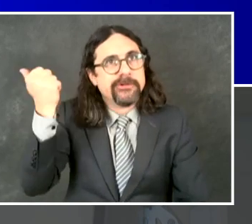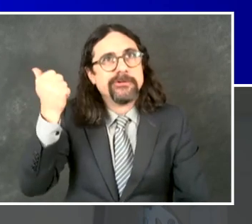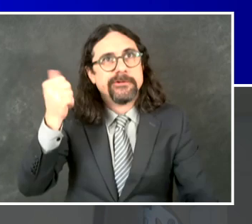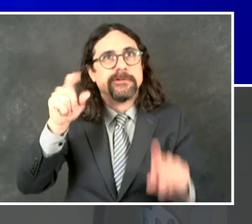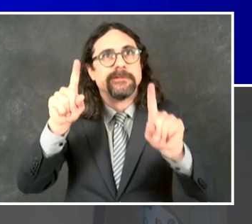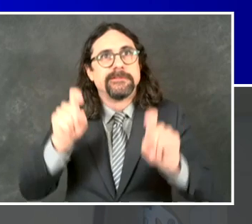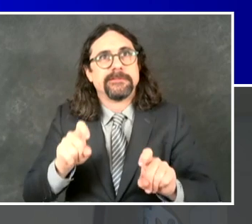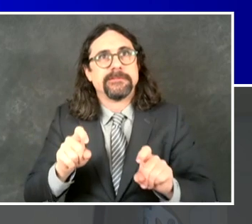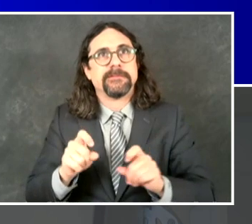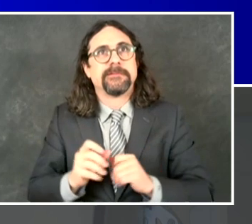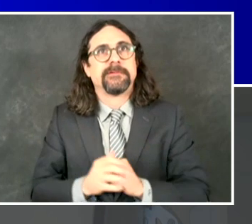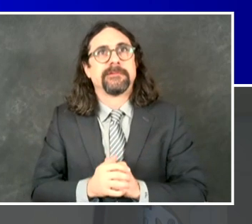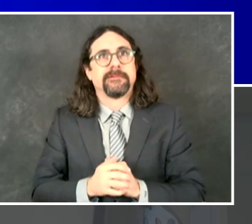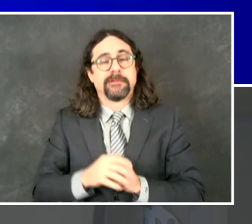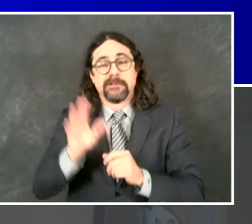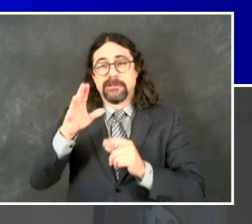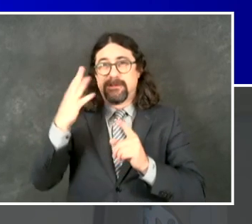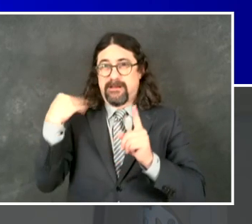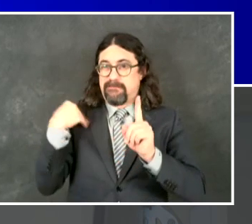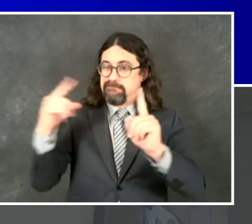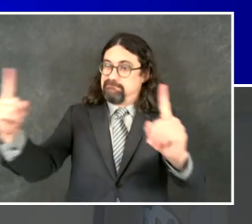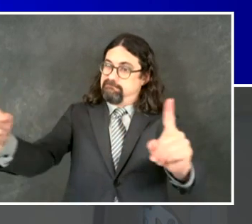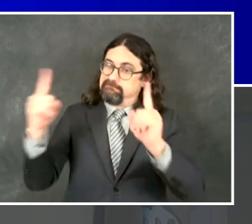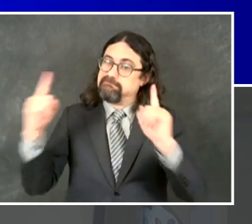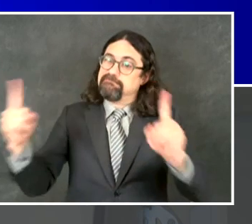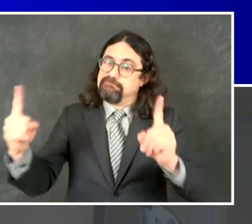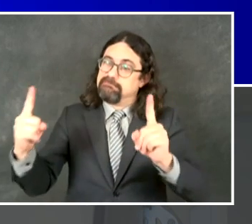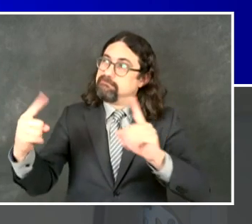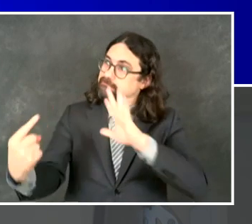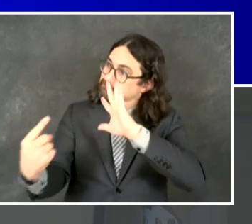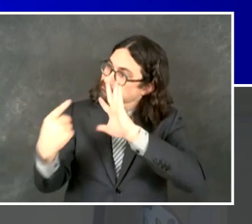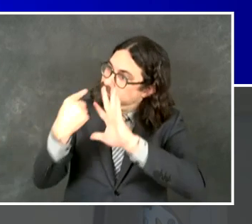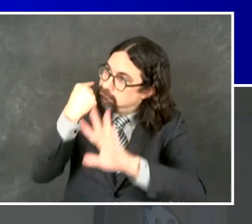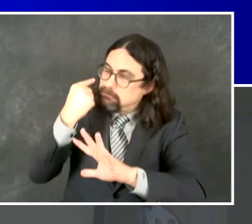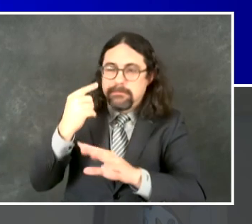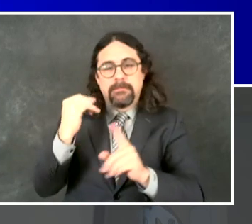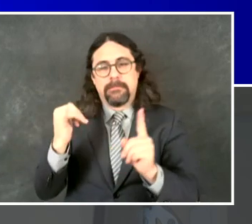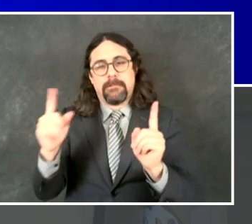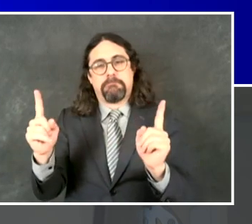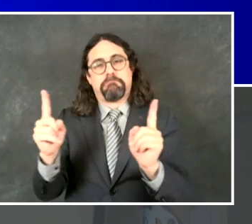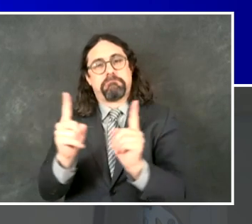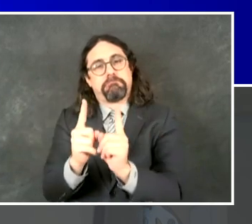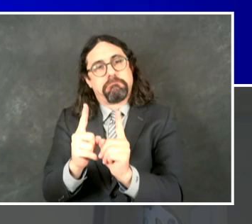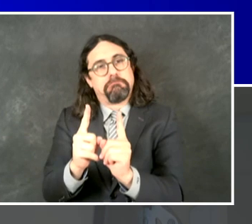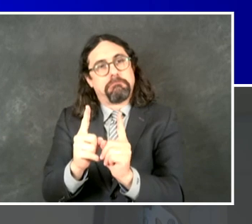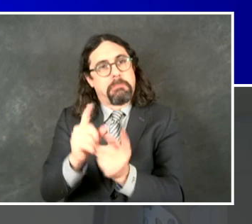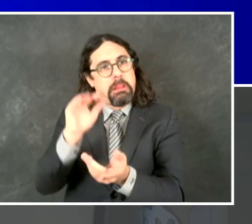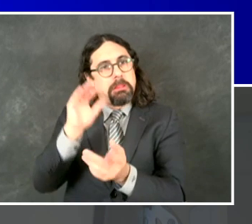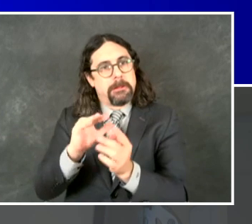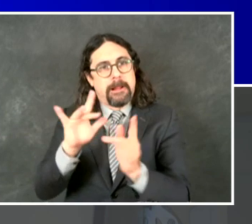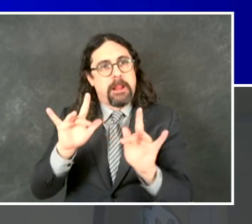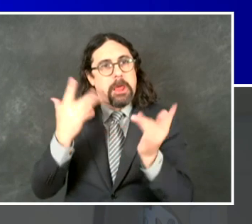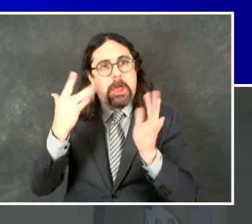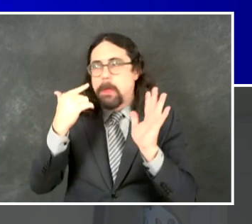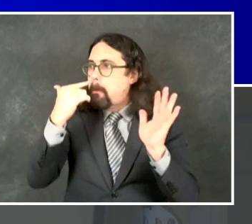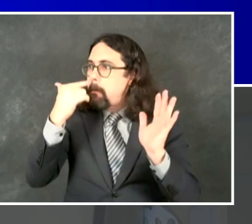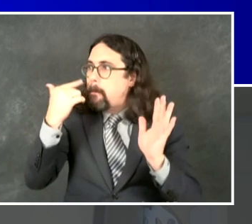CAUSE THE SAME KIND OF THAT THE